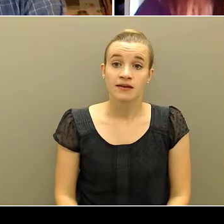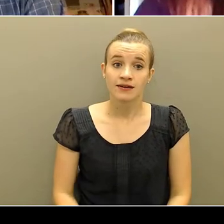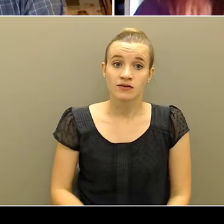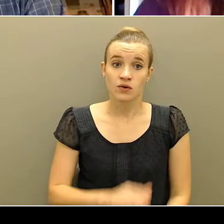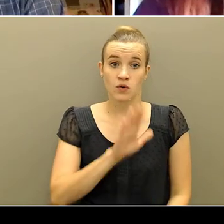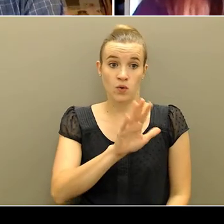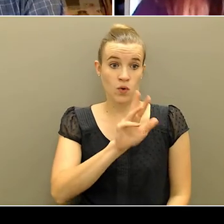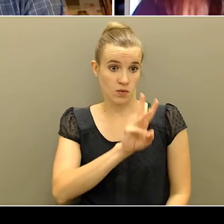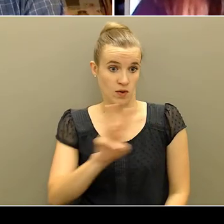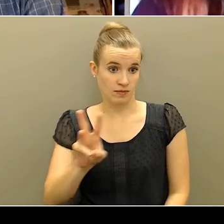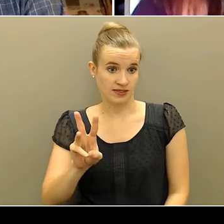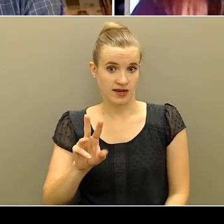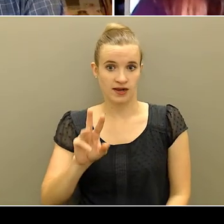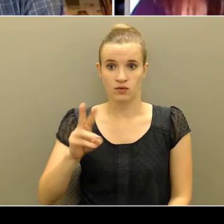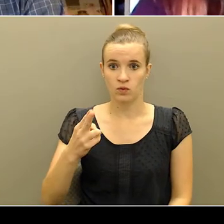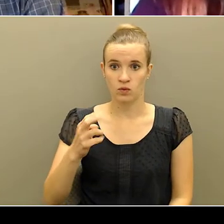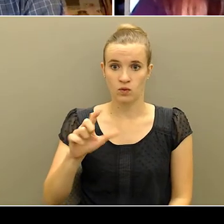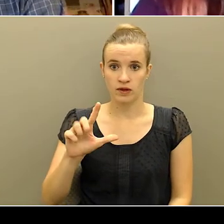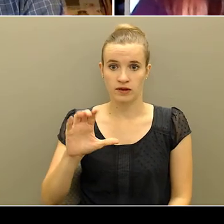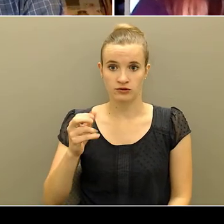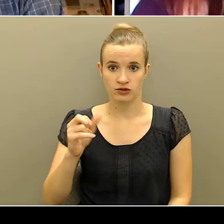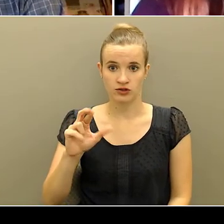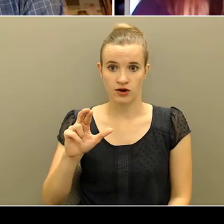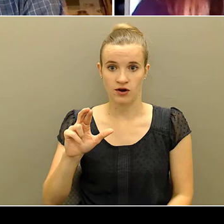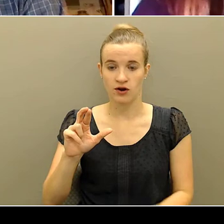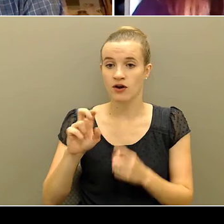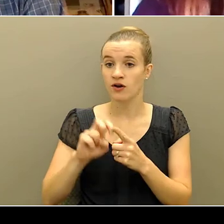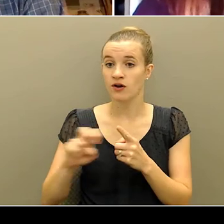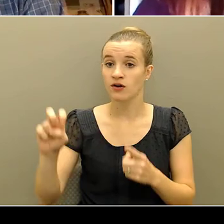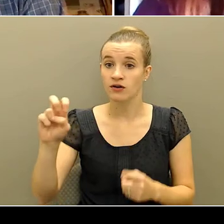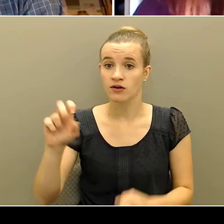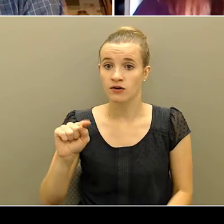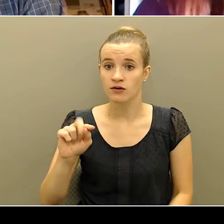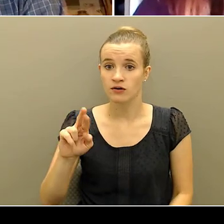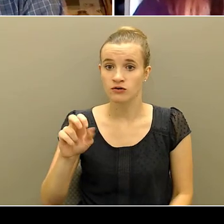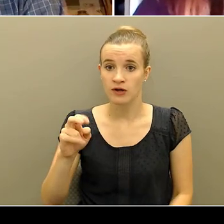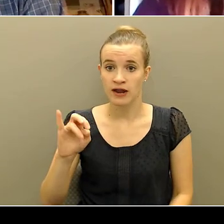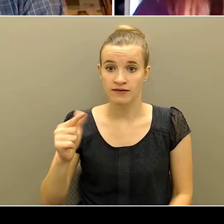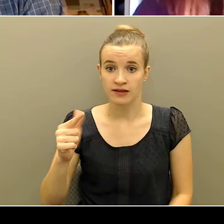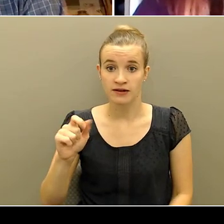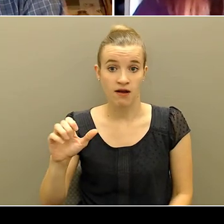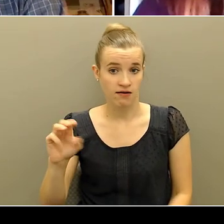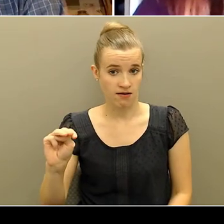there. So, I really appreciate the work you put into it, and it's real helpful.